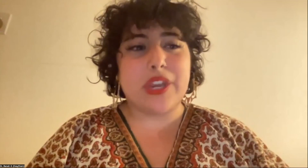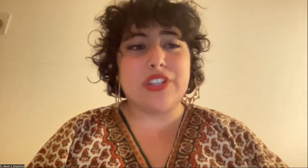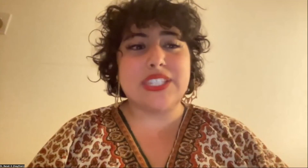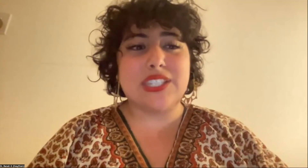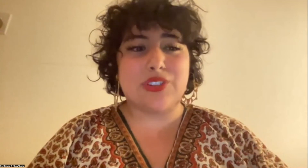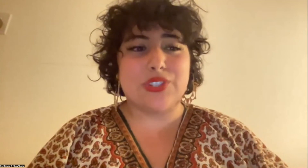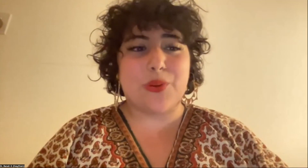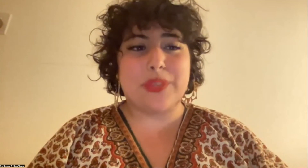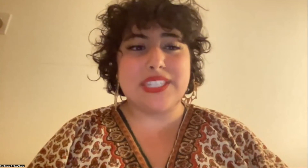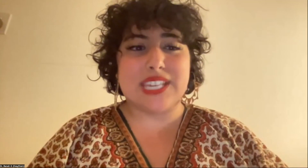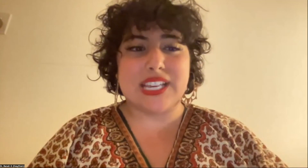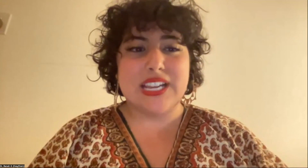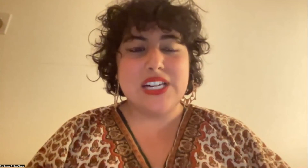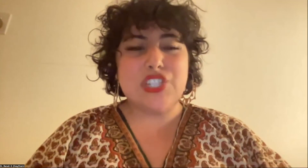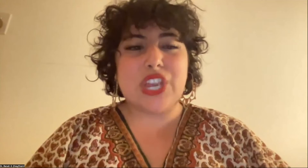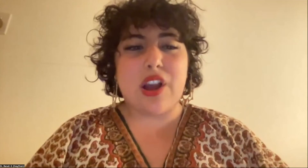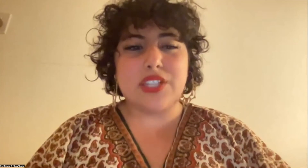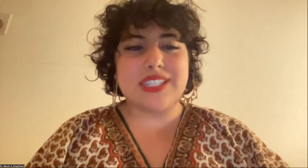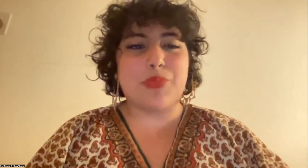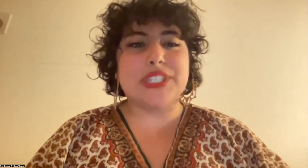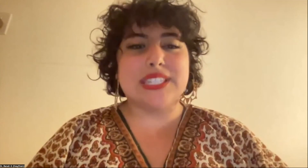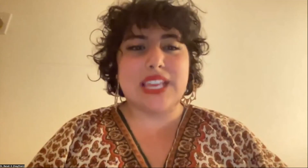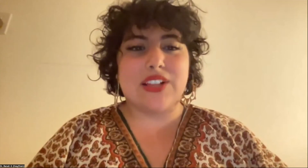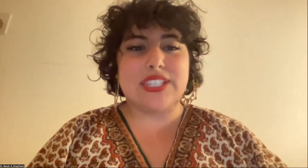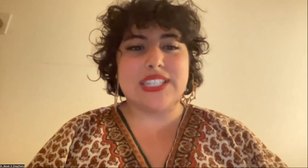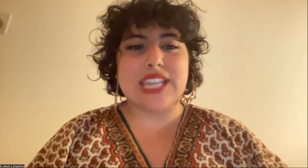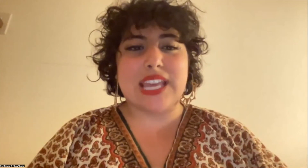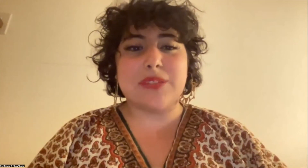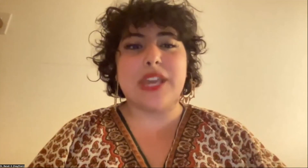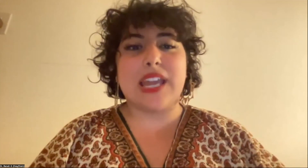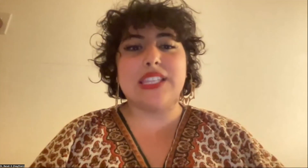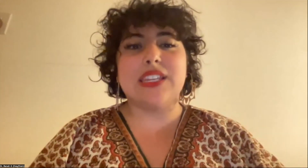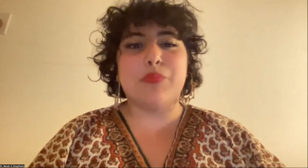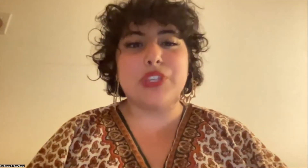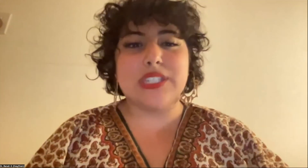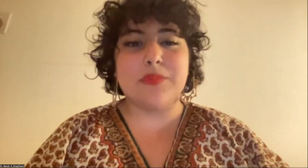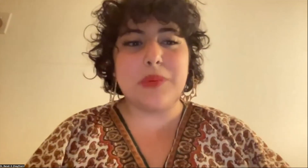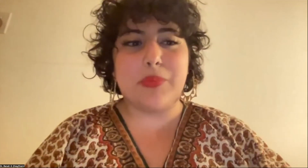made her sisters go missing. She haunts the prison cells and stands behind the imprisoned people,